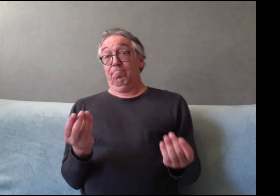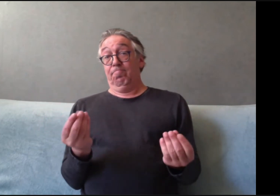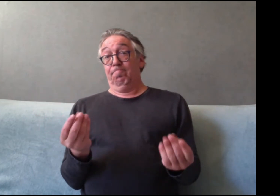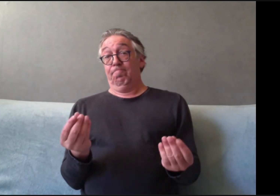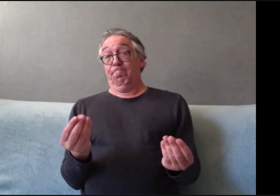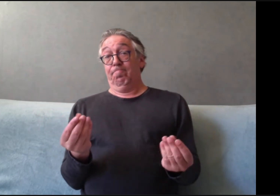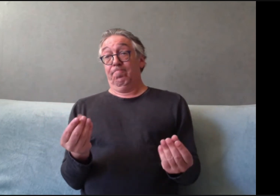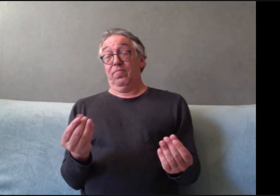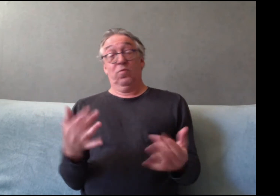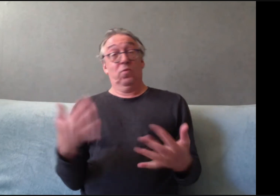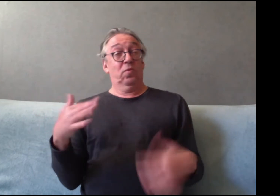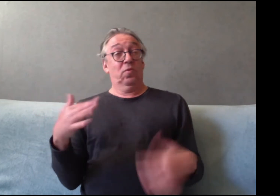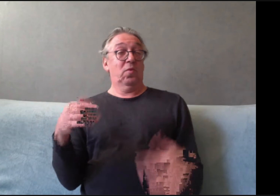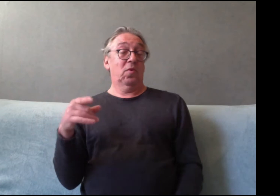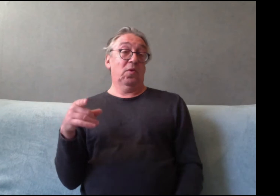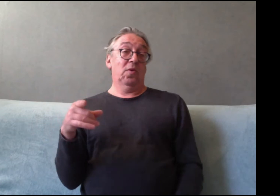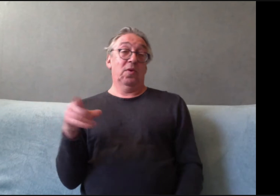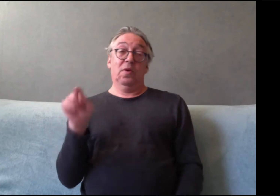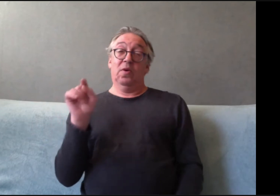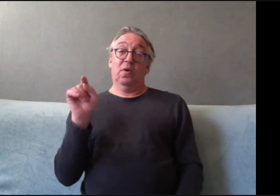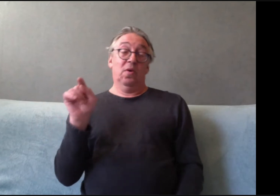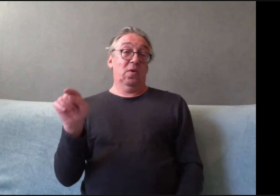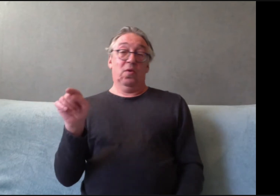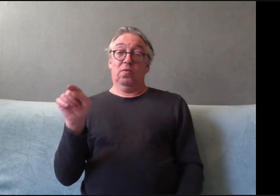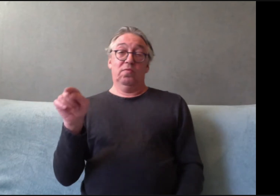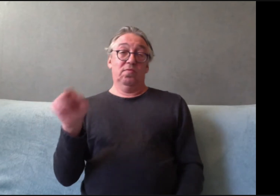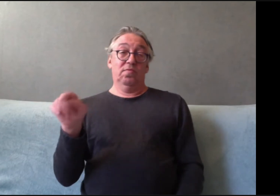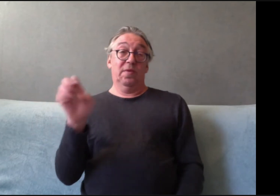the work of the International Disability Alliance (IDA)